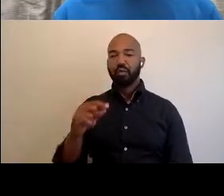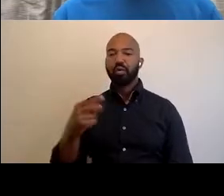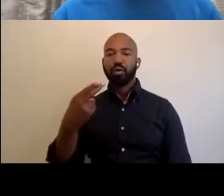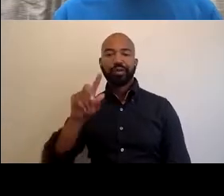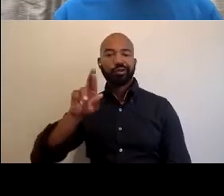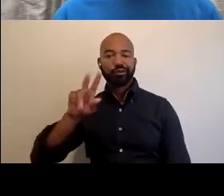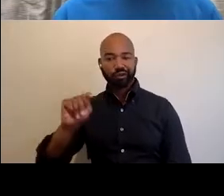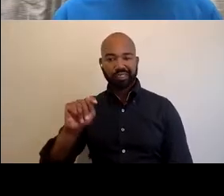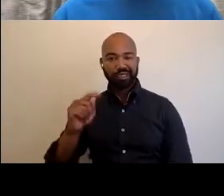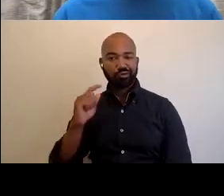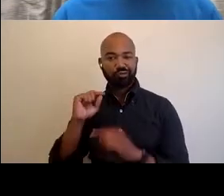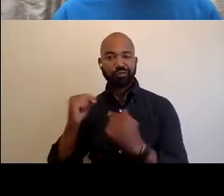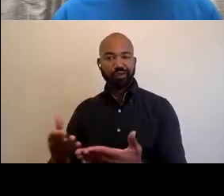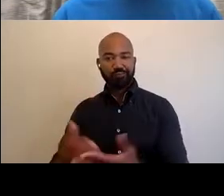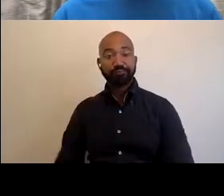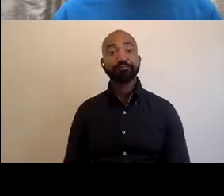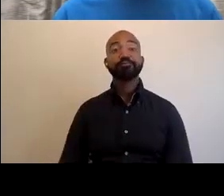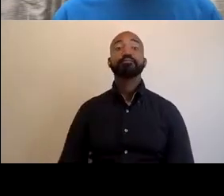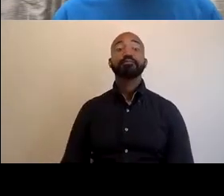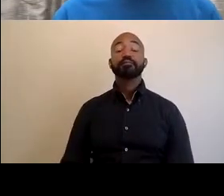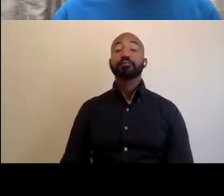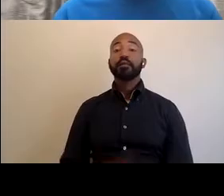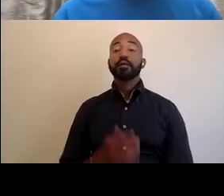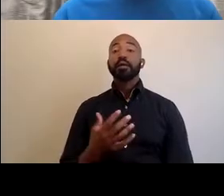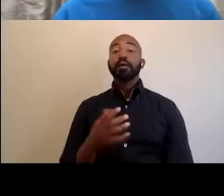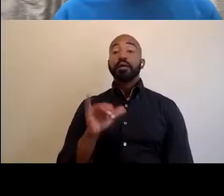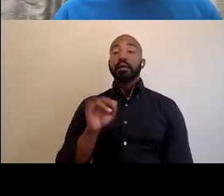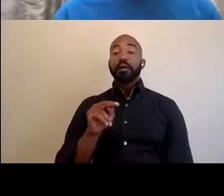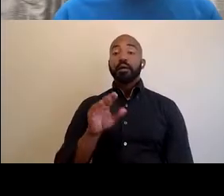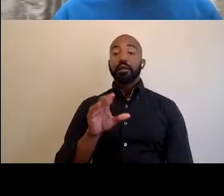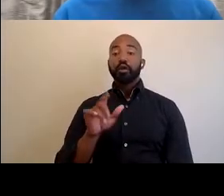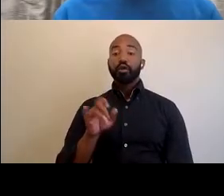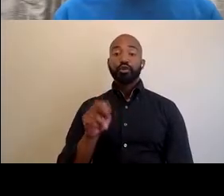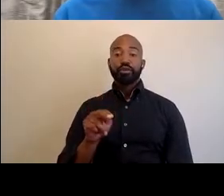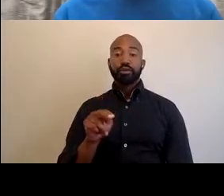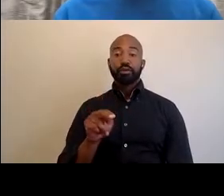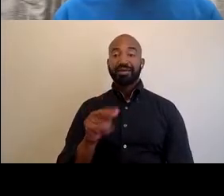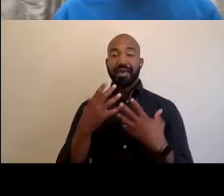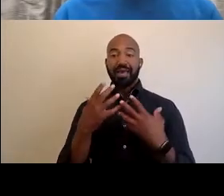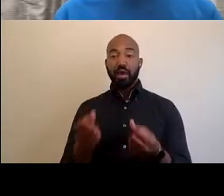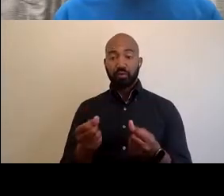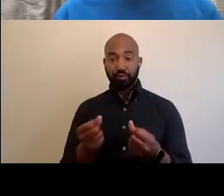And in Inclusion Health Clinic, we are an informed consent. So it really is based on a conversation